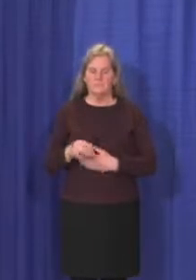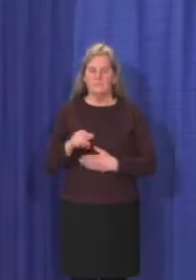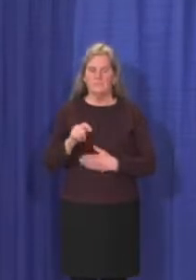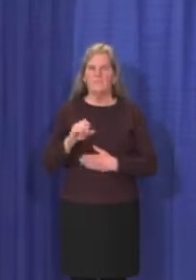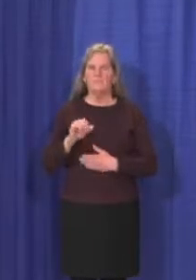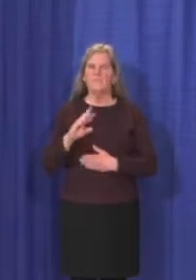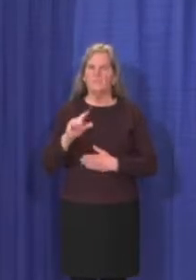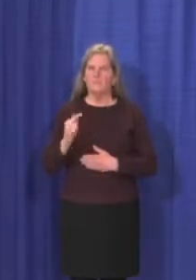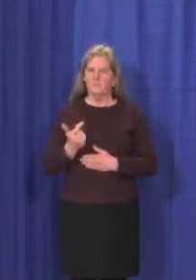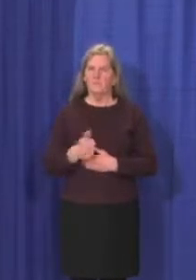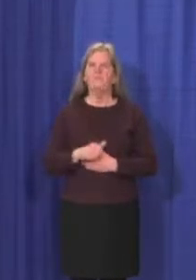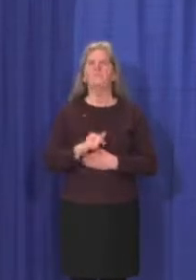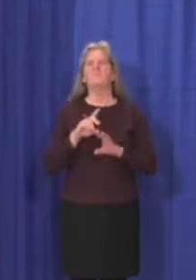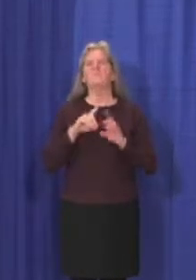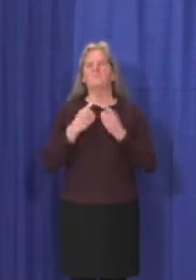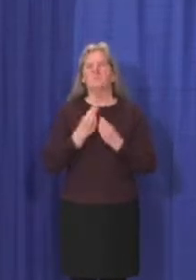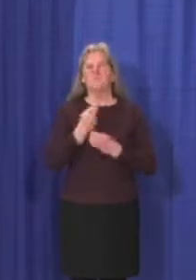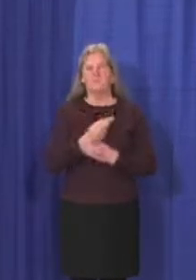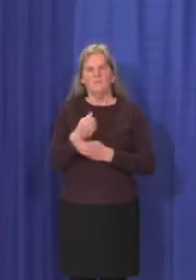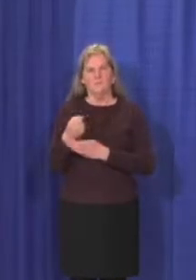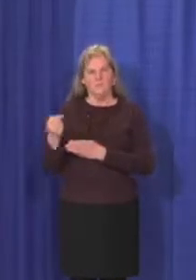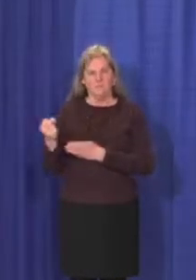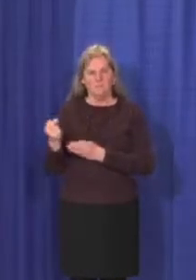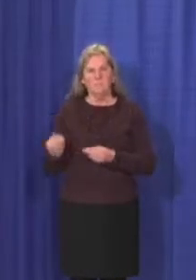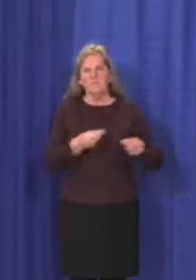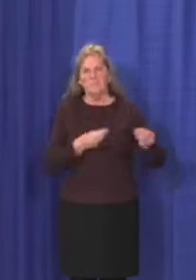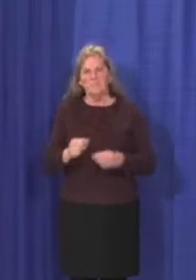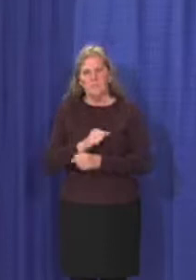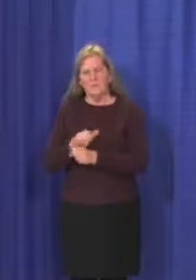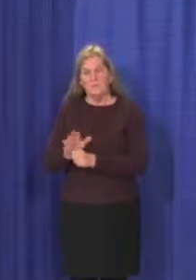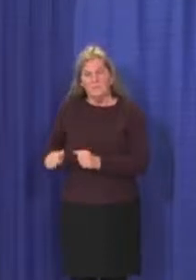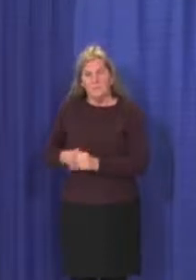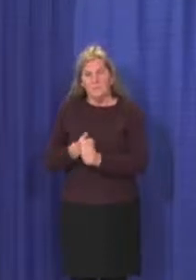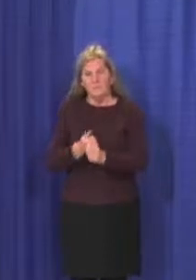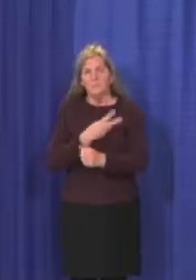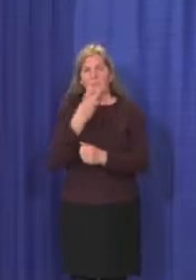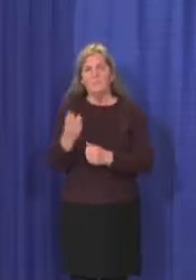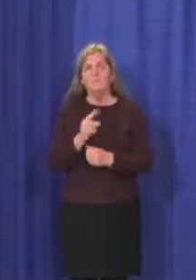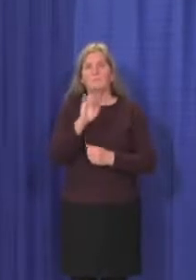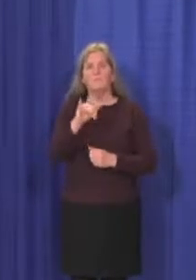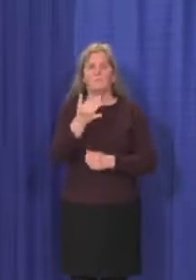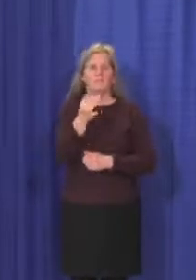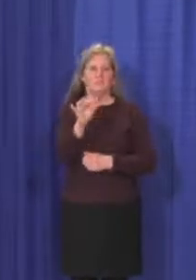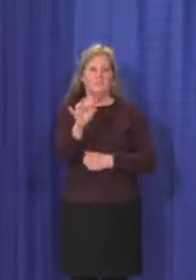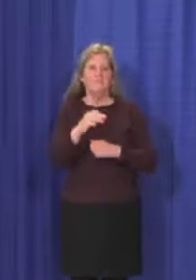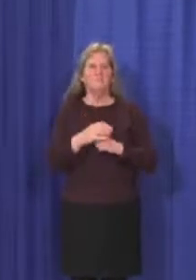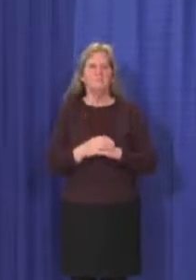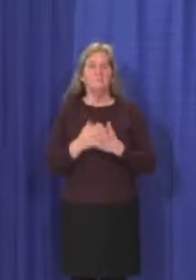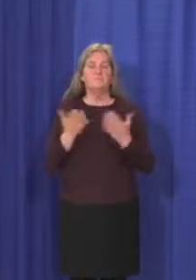Pat: I'm Pat Living with the Department of Health and social services and your moderator for the COVID-19